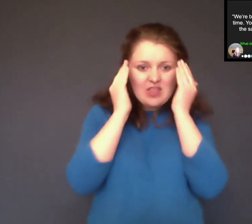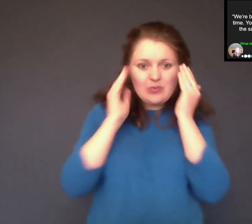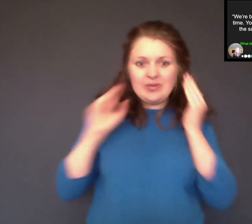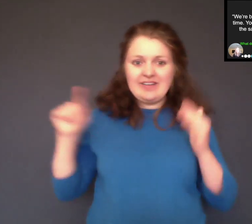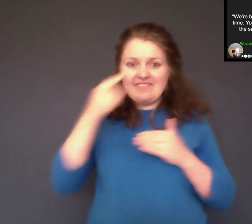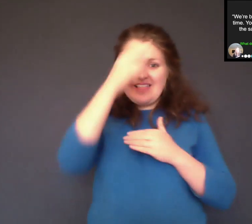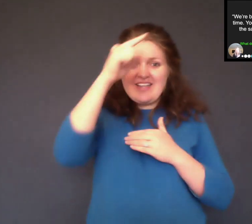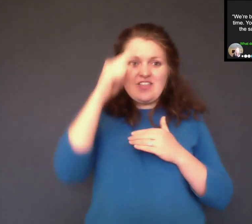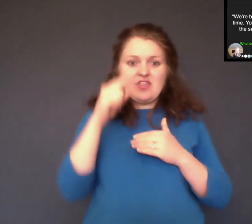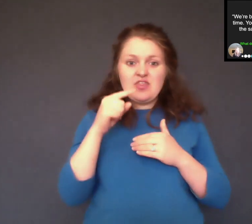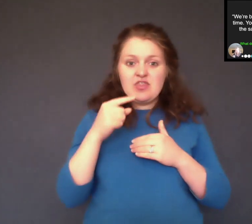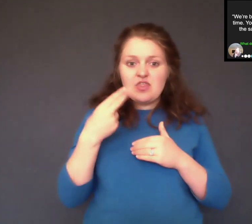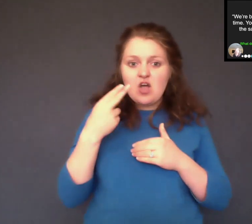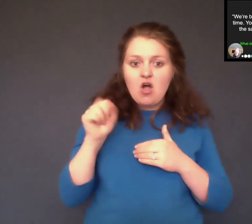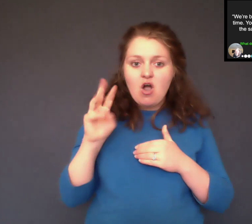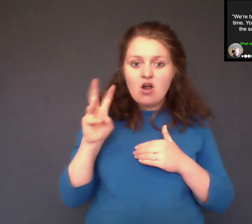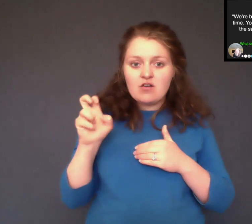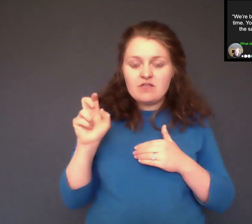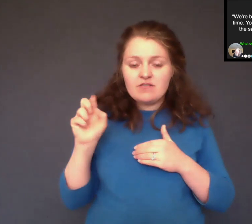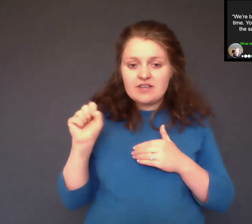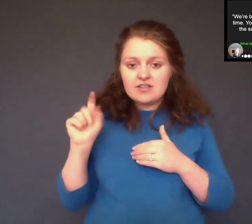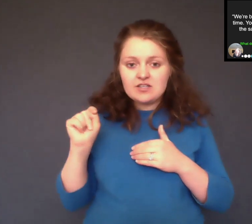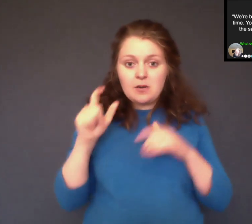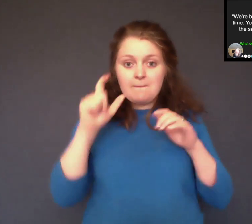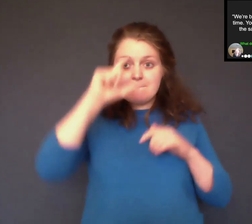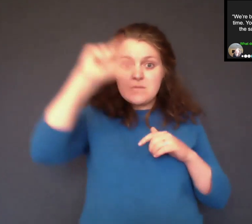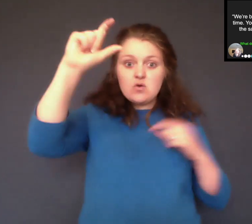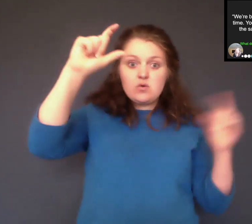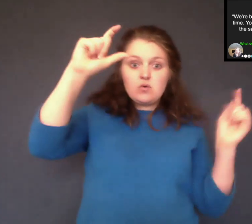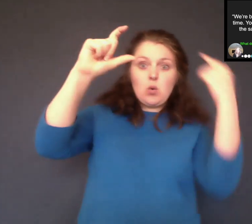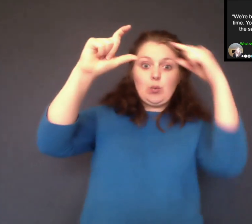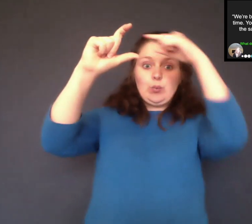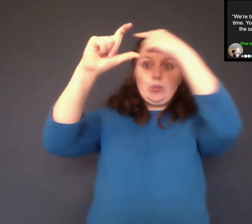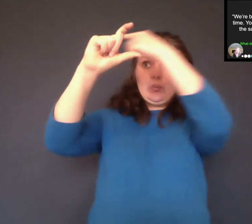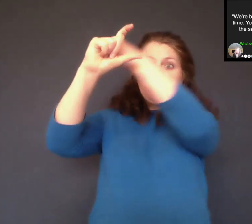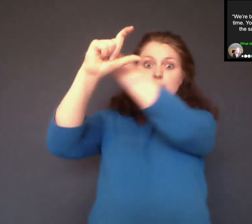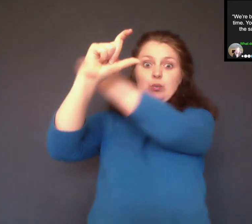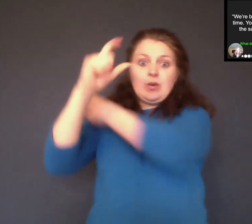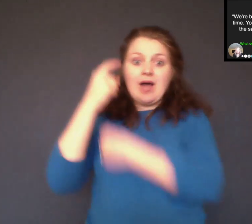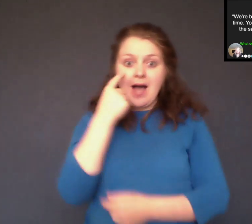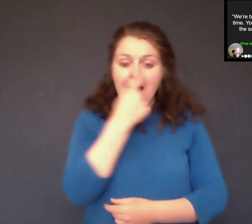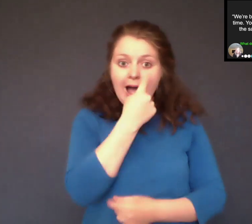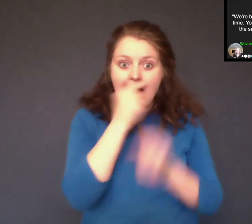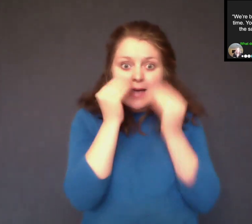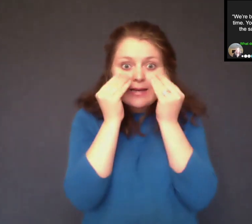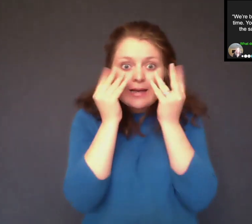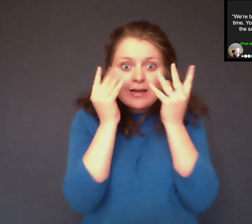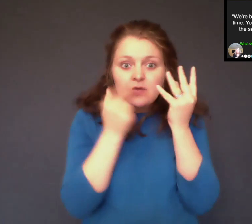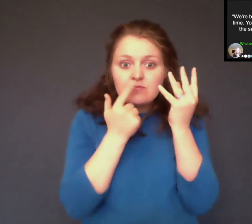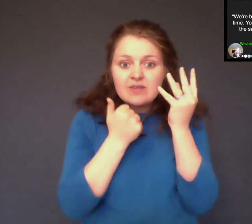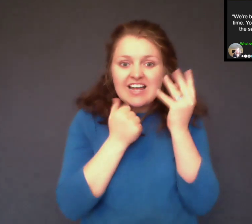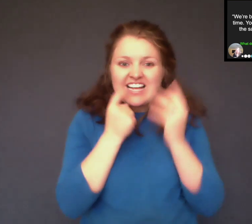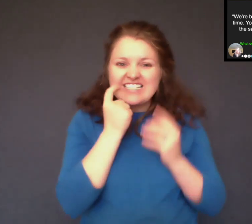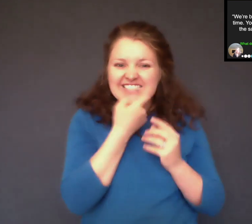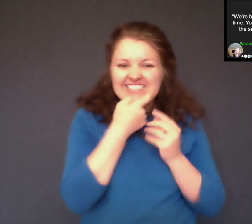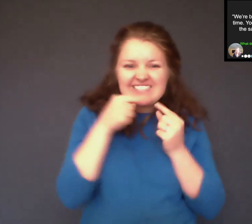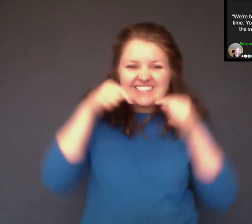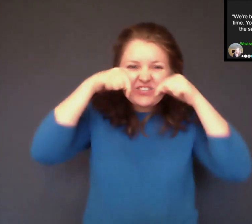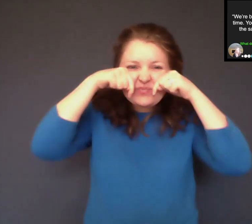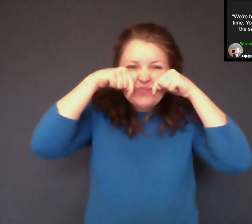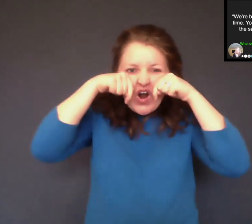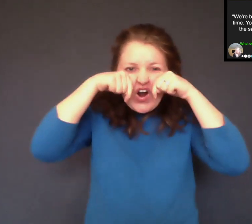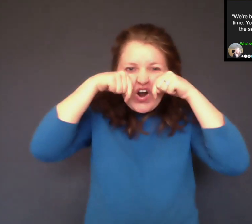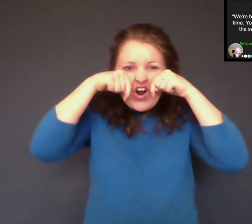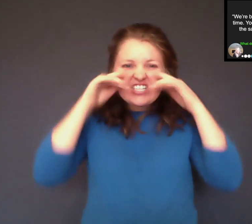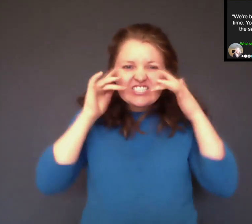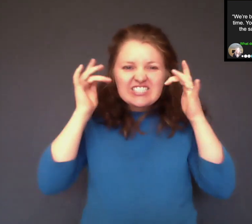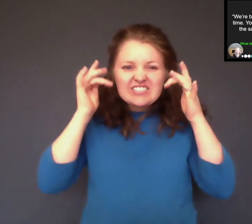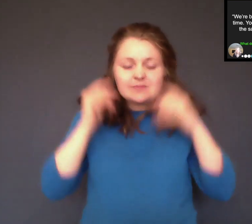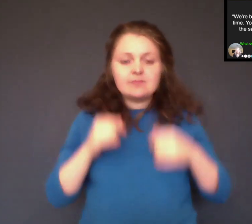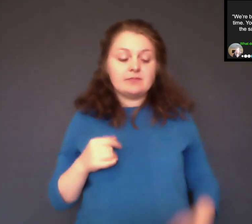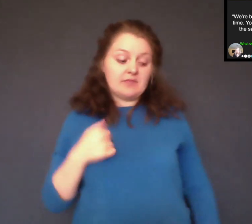moon with his eyes with his eyes burning red and his teeth sharp as razors i see you remember hood